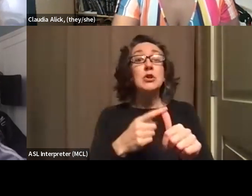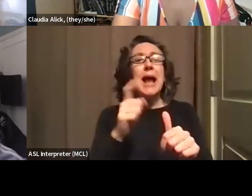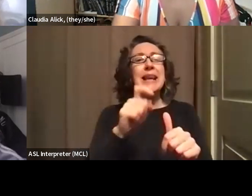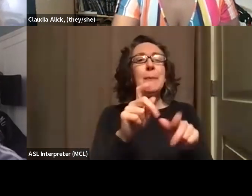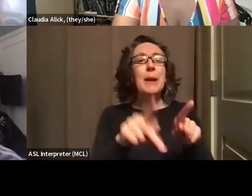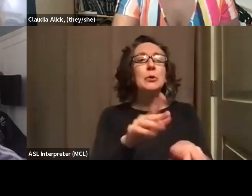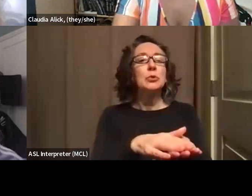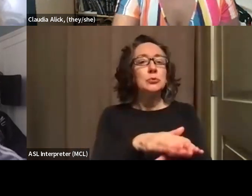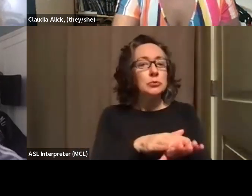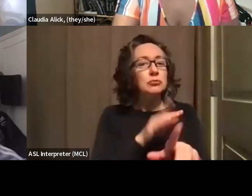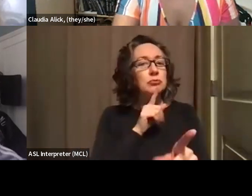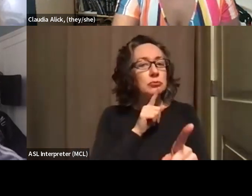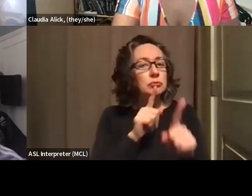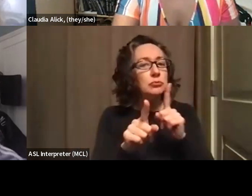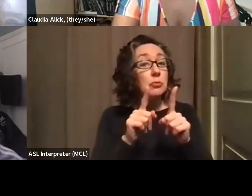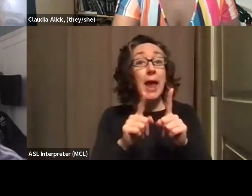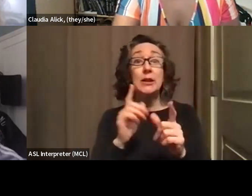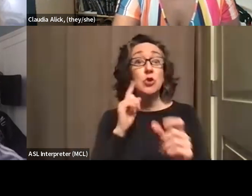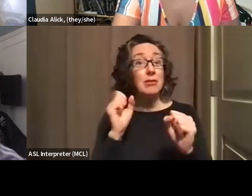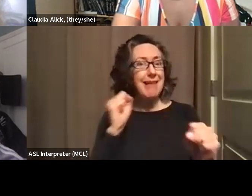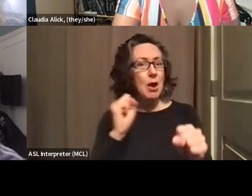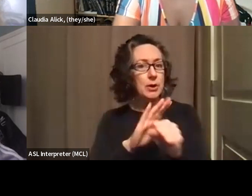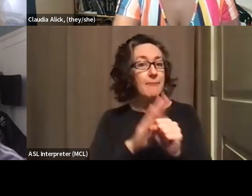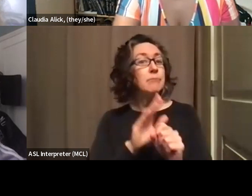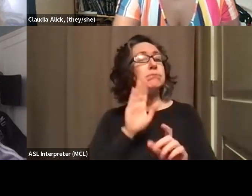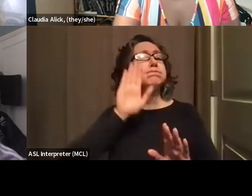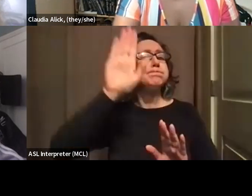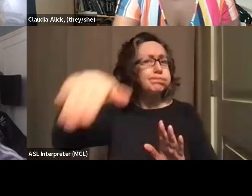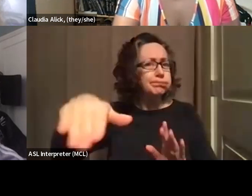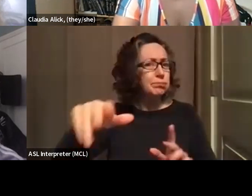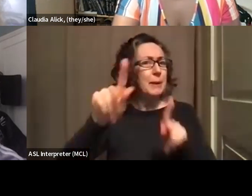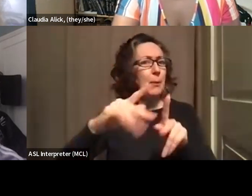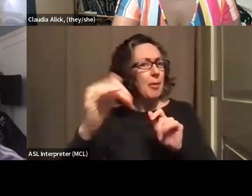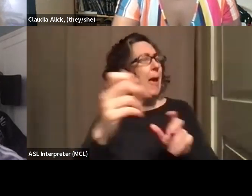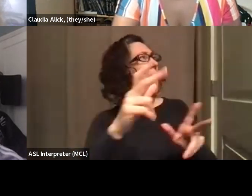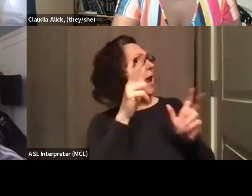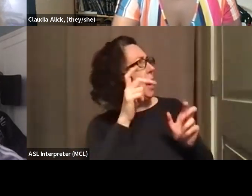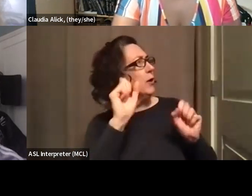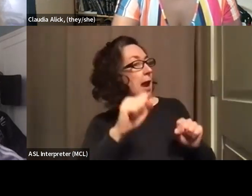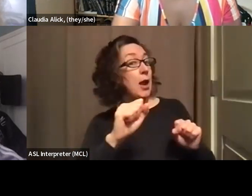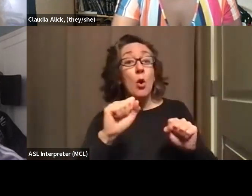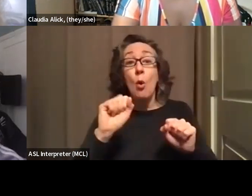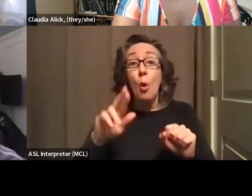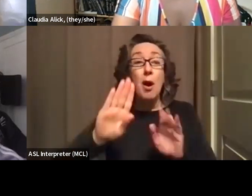I need you to project. I need us to turn the music down.